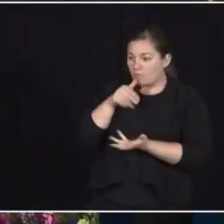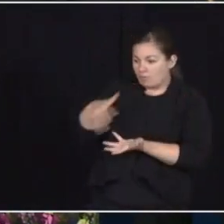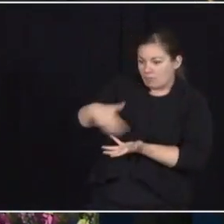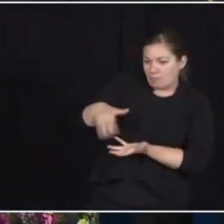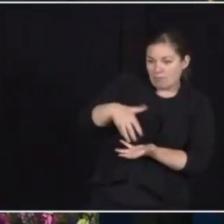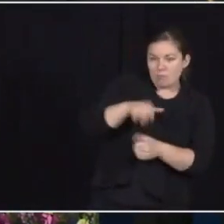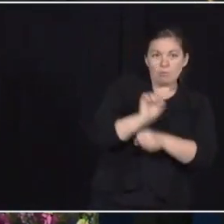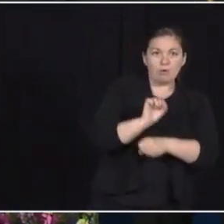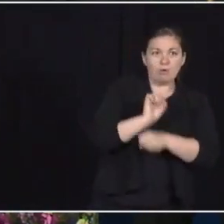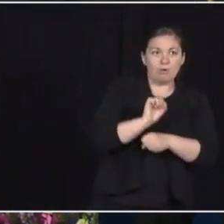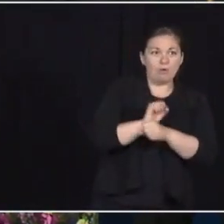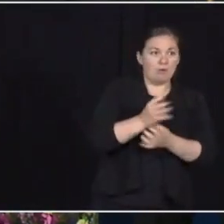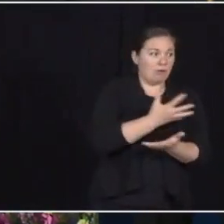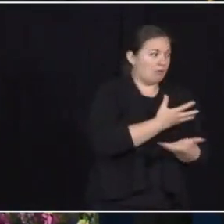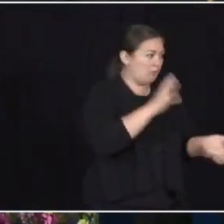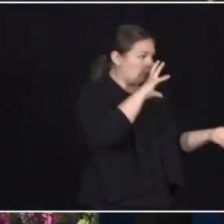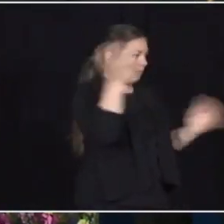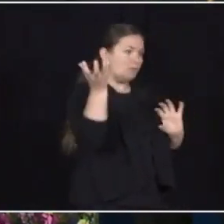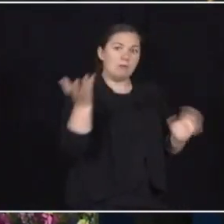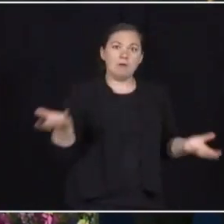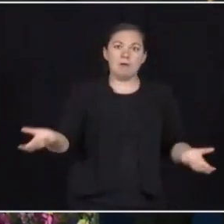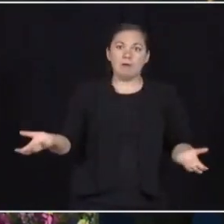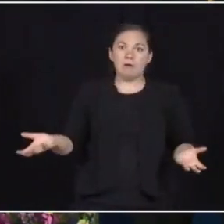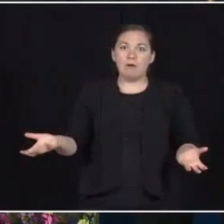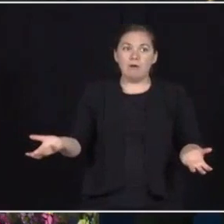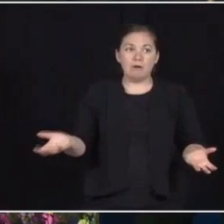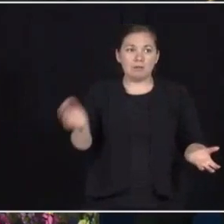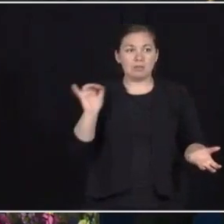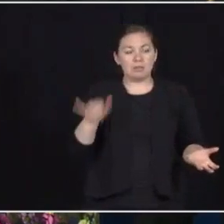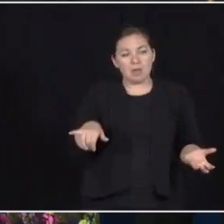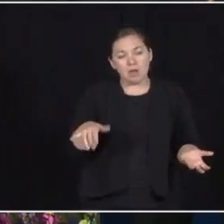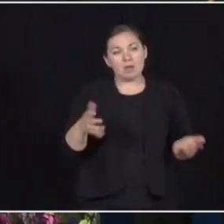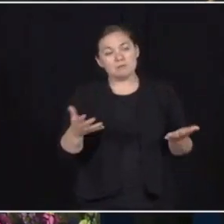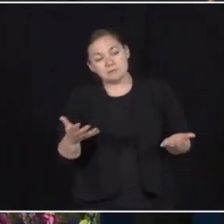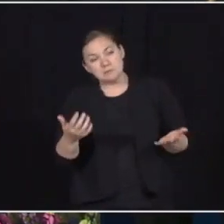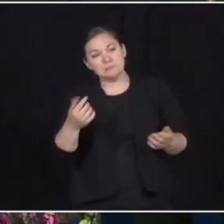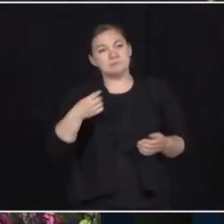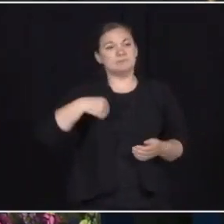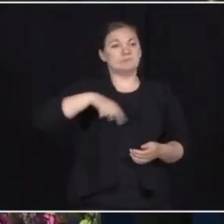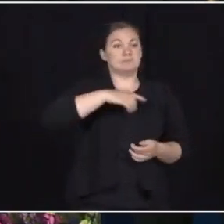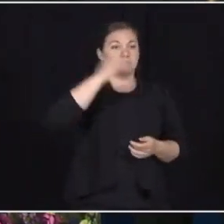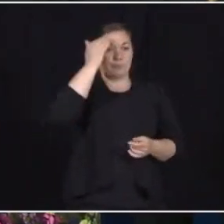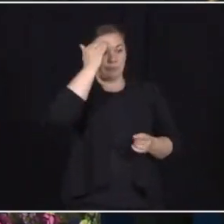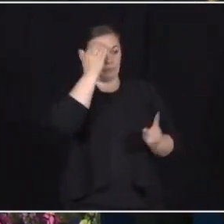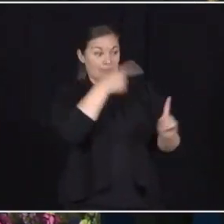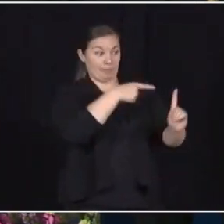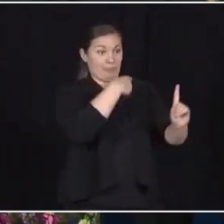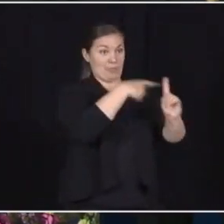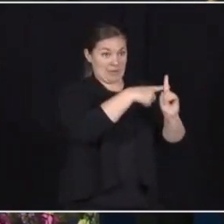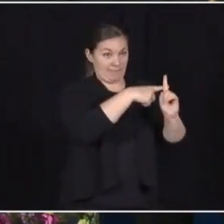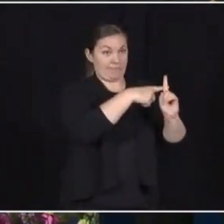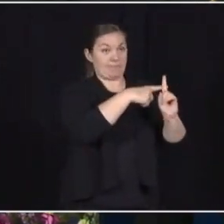eventually solved their workers. There gradually to cross. But, I think the chief medical officer the F communications has a solution for that.